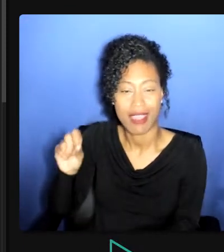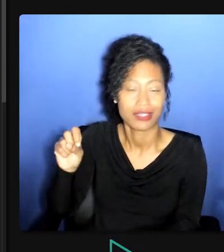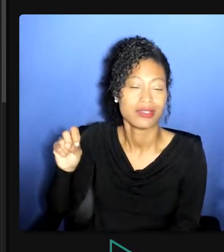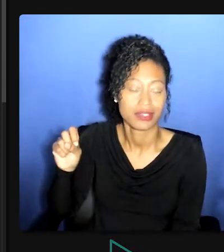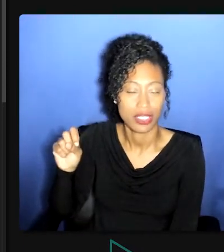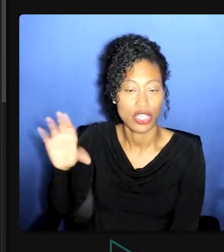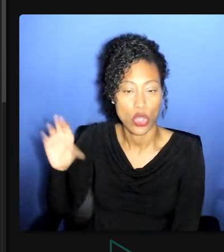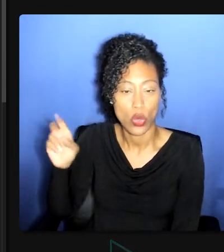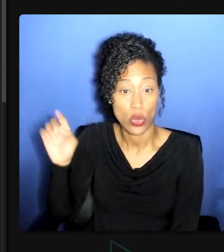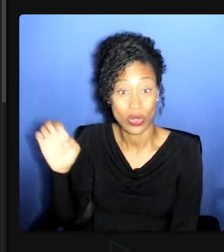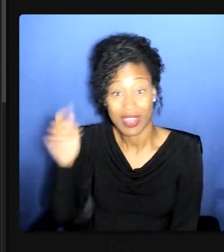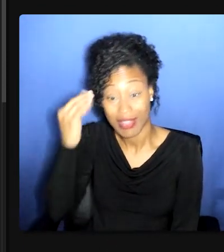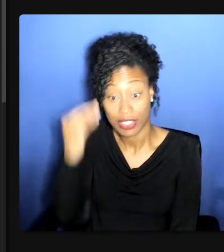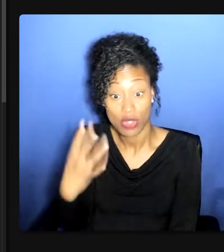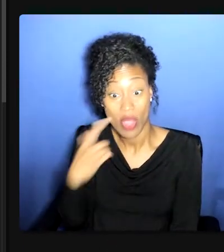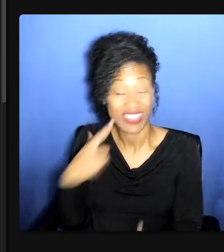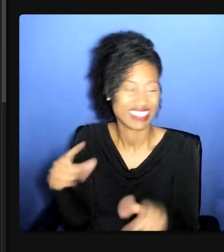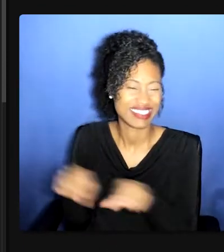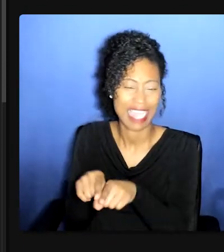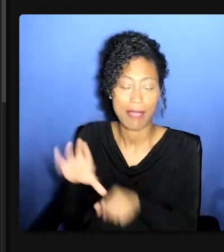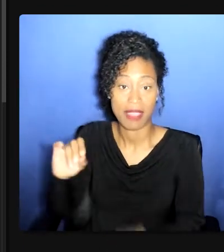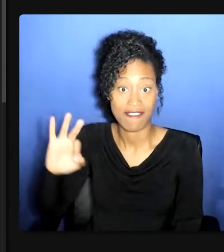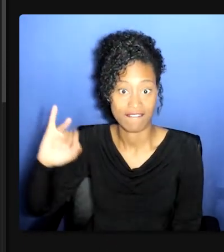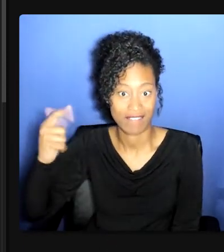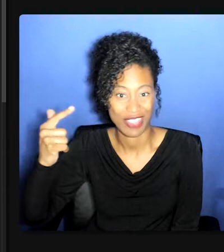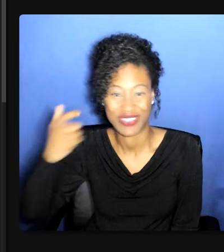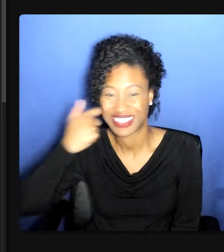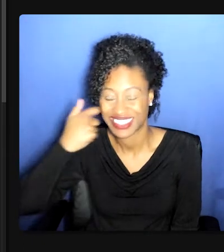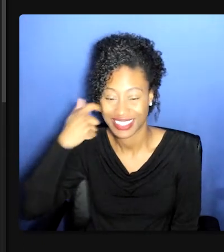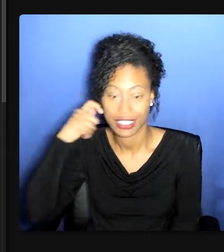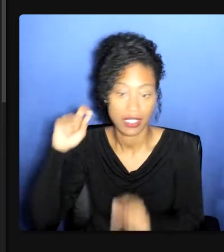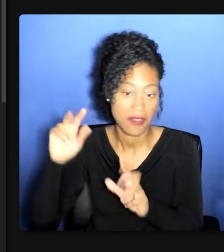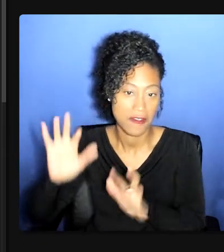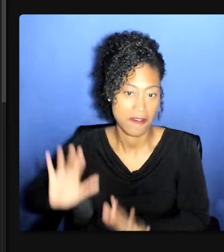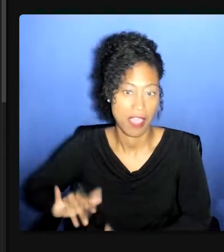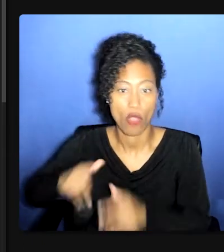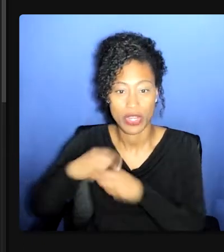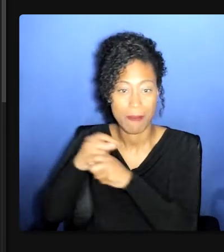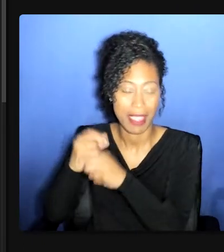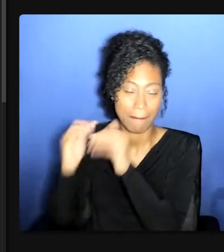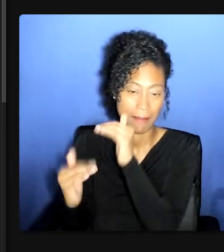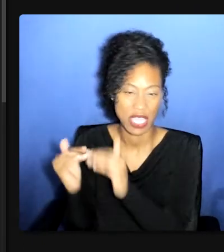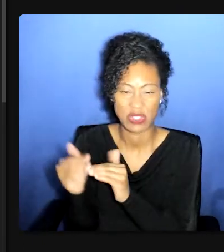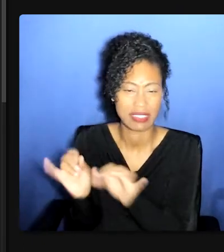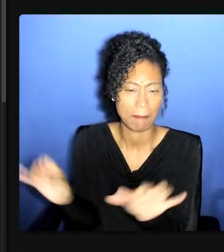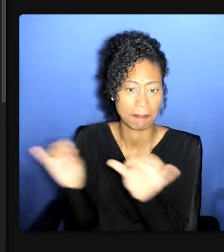and you can see it has the same build configuration as the one in our earlier build.